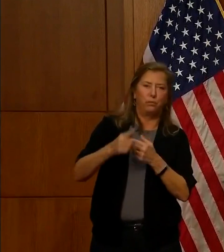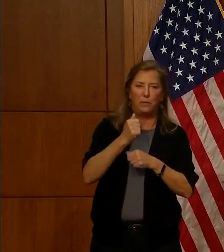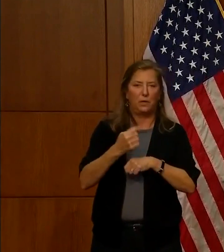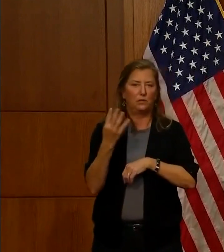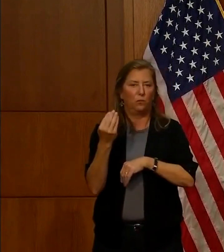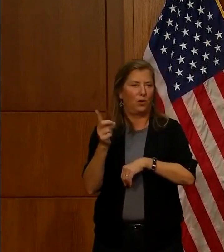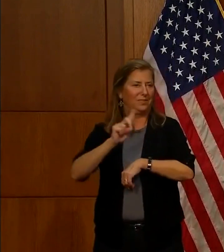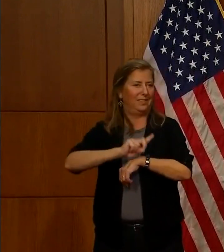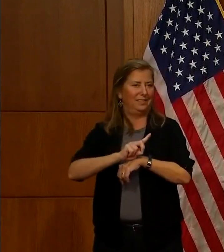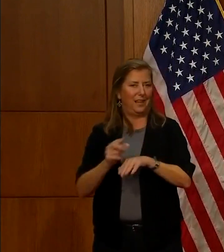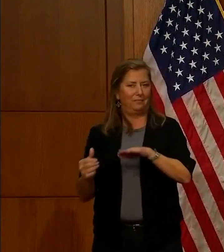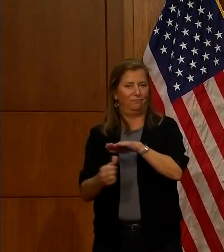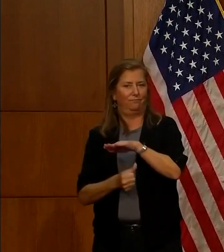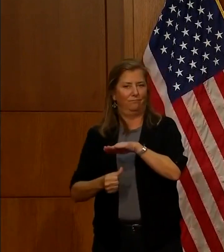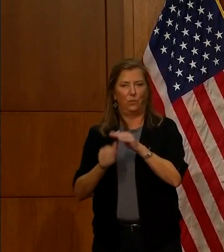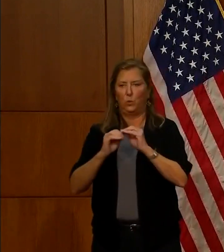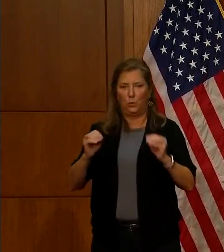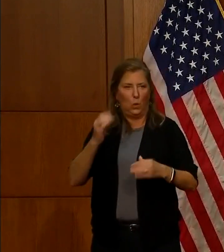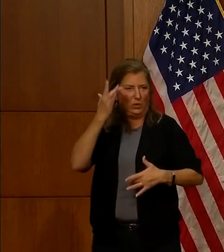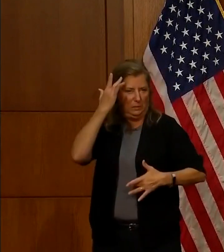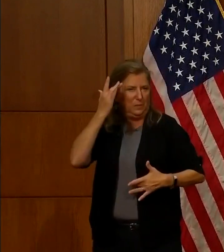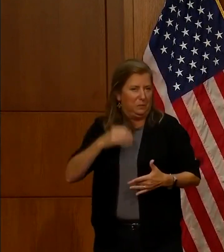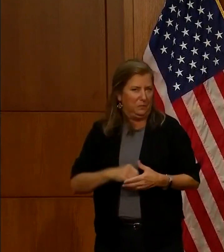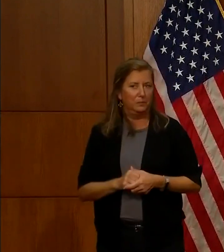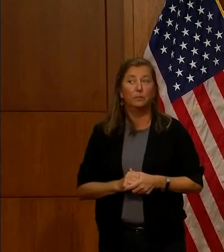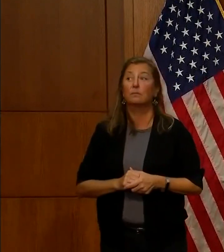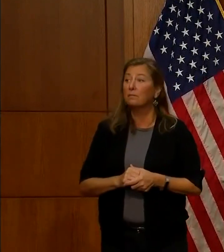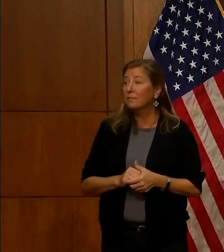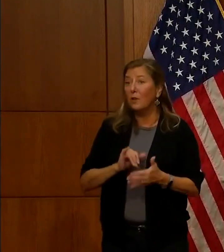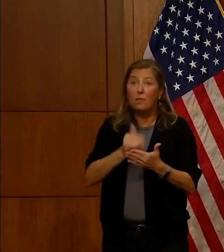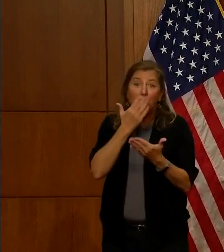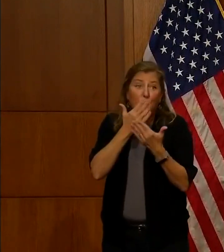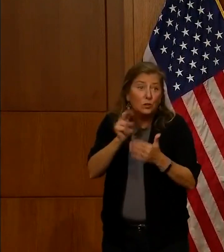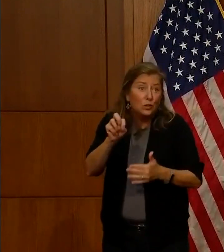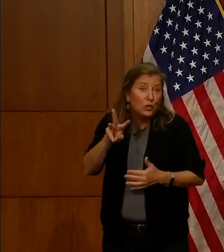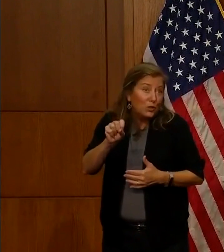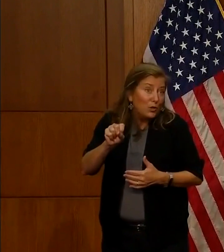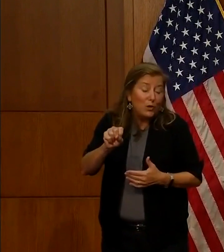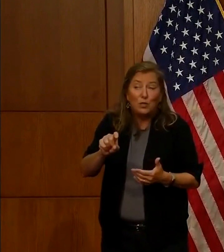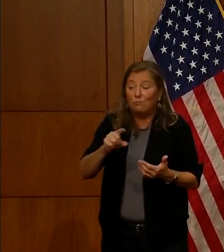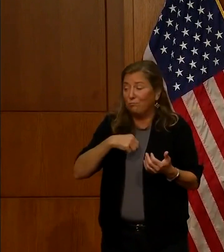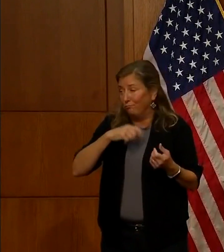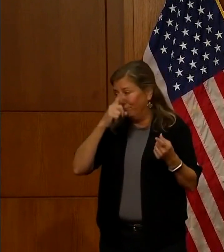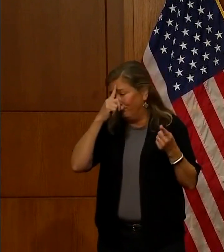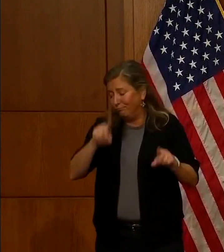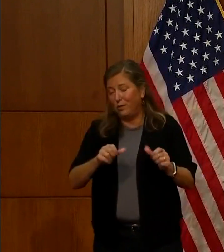NEGATIVE OR OR BEEN CLEARED UP THROUGH A FOURTEEN DAY QUARANTINE PERIOD WITHOUT